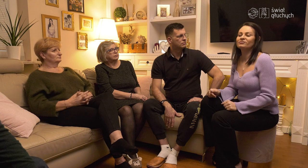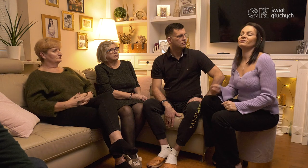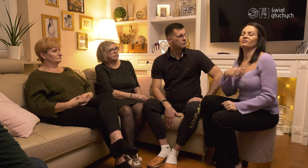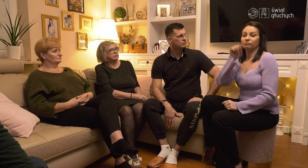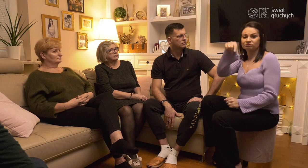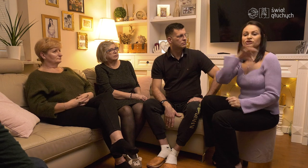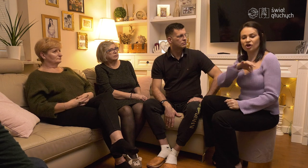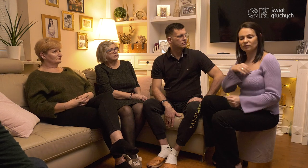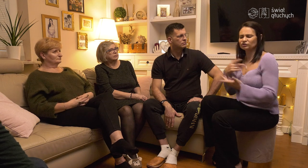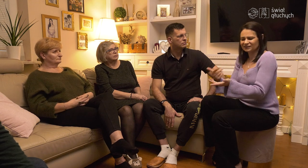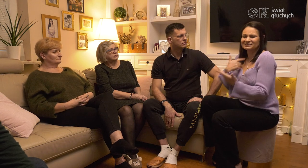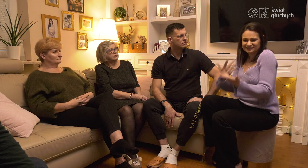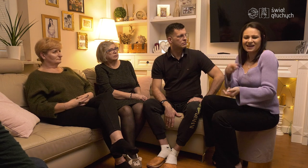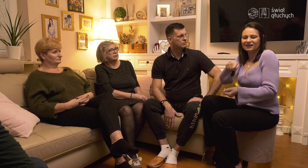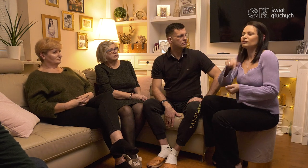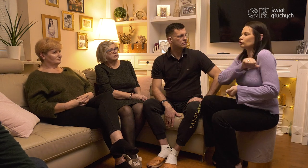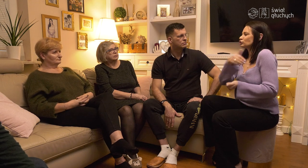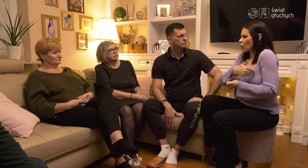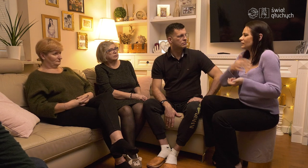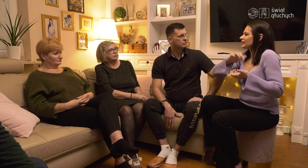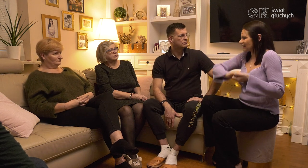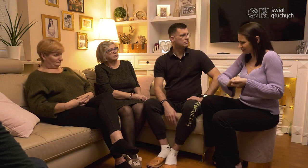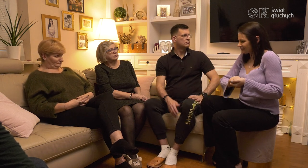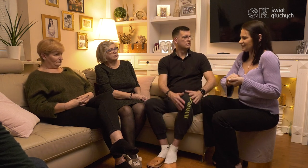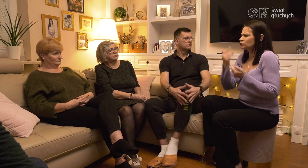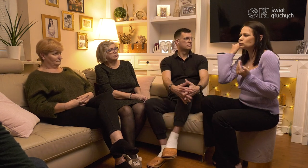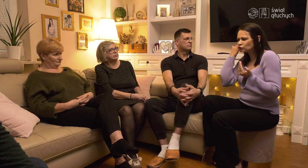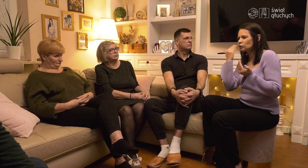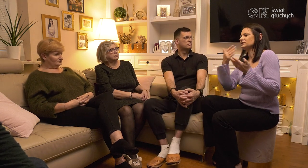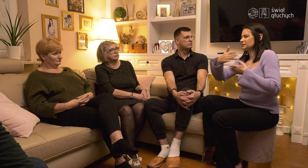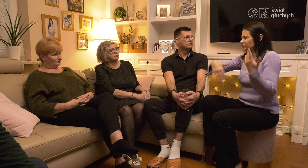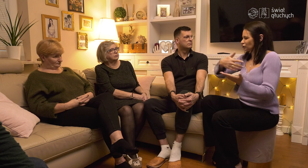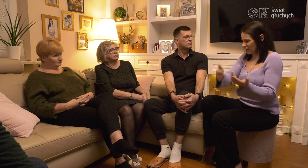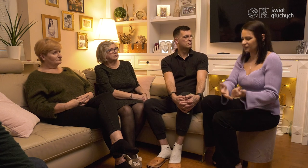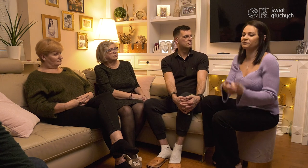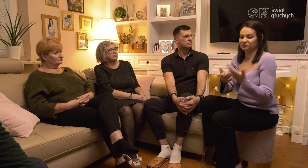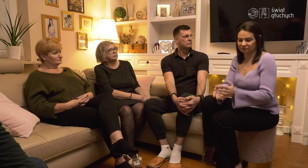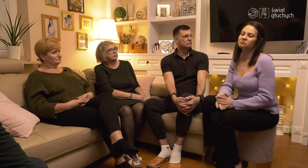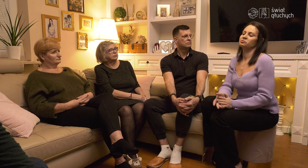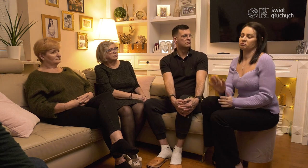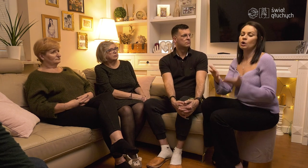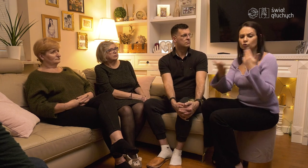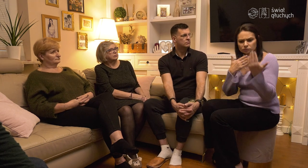In view of this, I went to the psychologist and said that I wanted him to go to an integration group (mixed, hearing with deaf).